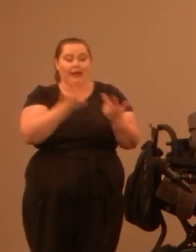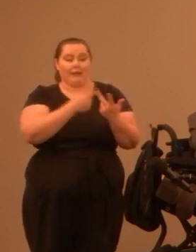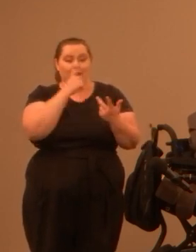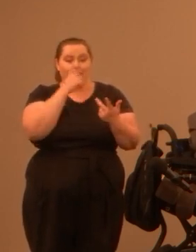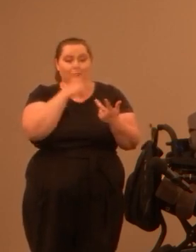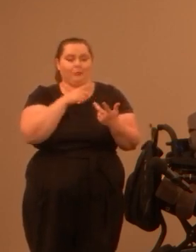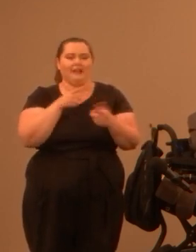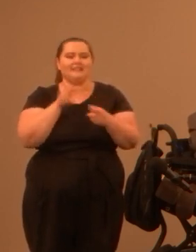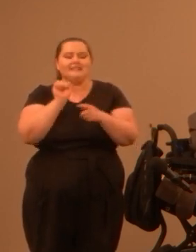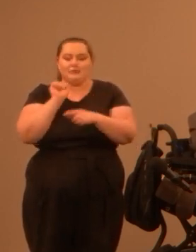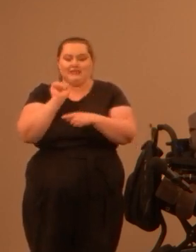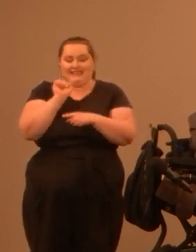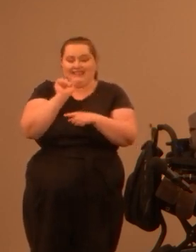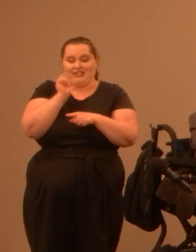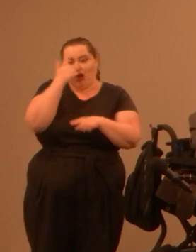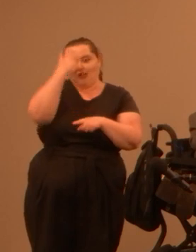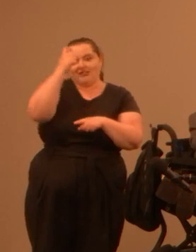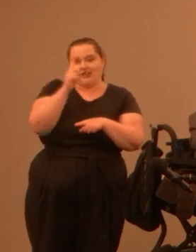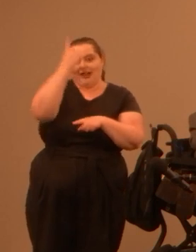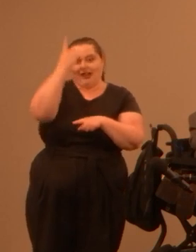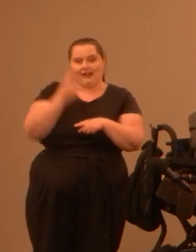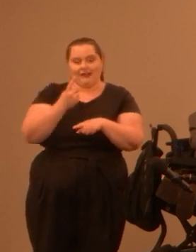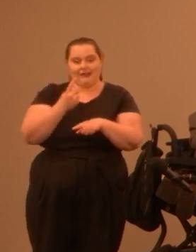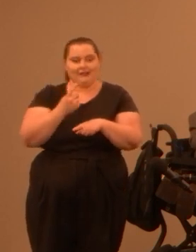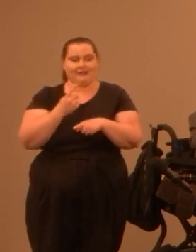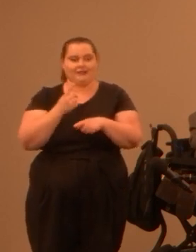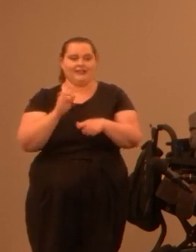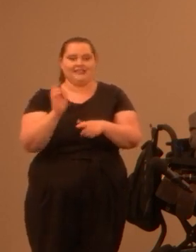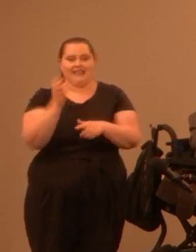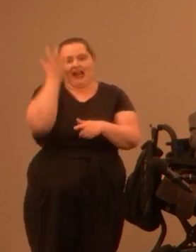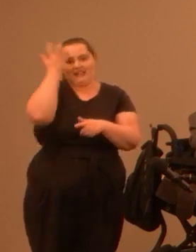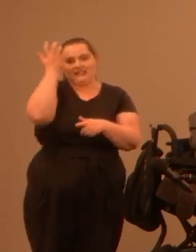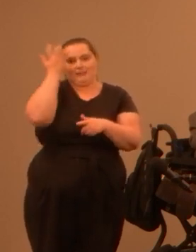the idea and as an academic linked his reputation to be able to get a